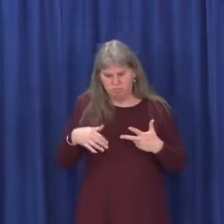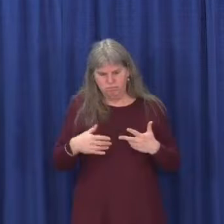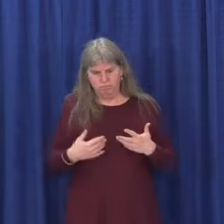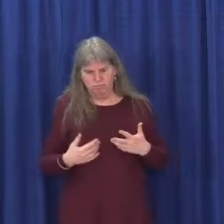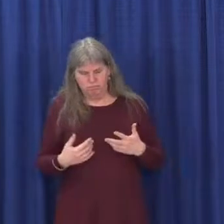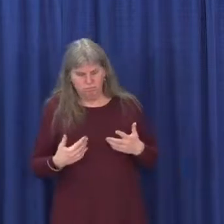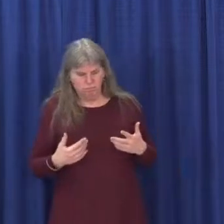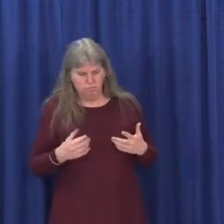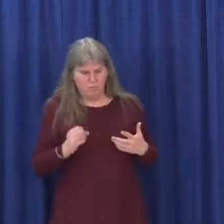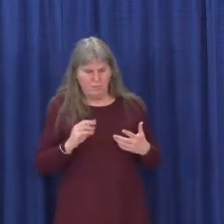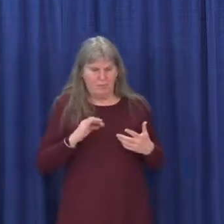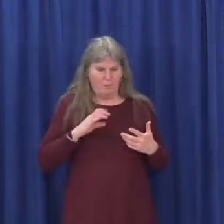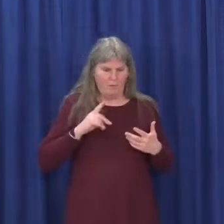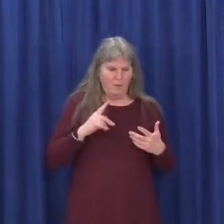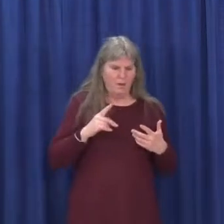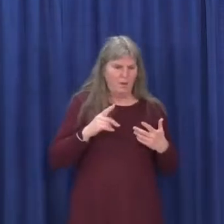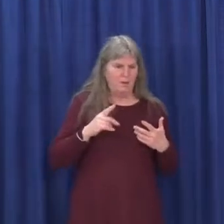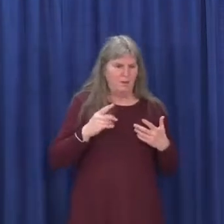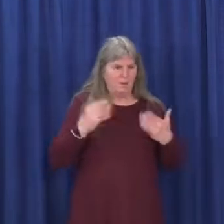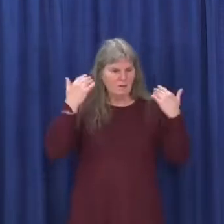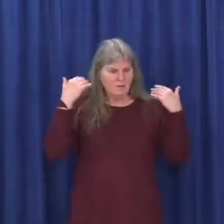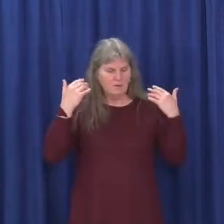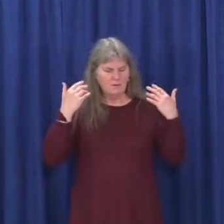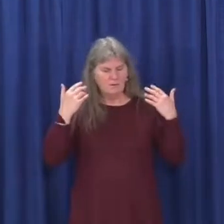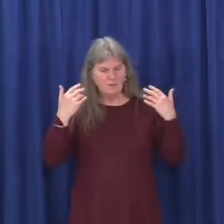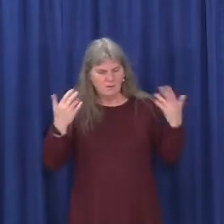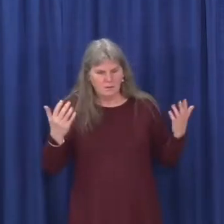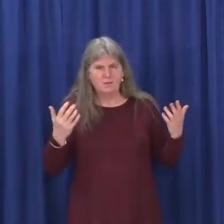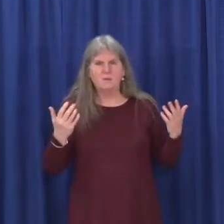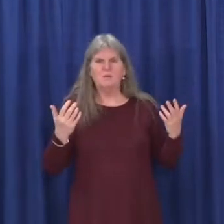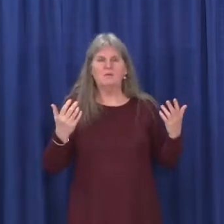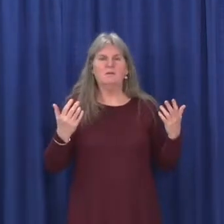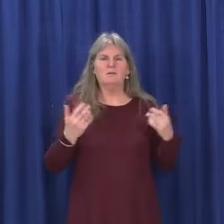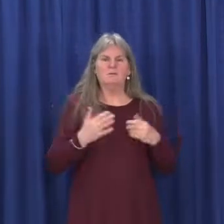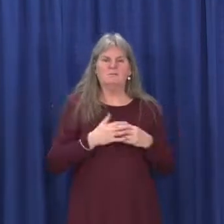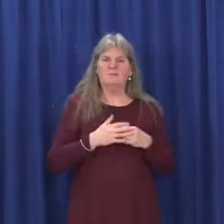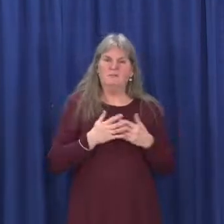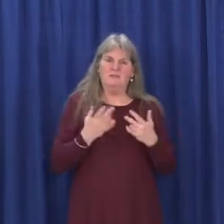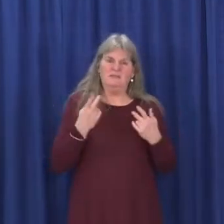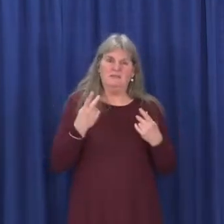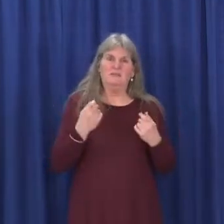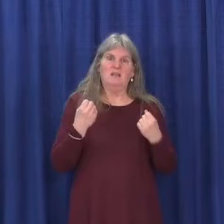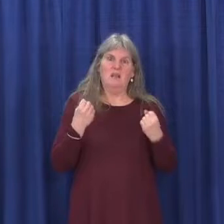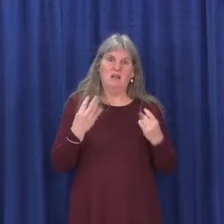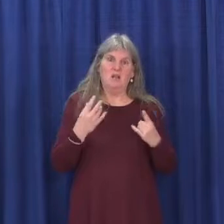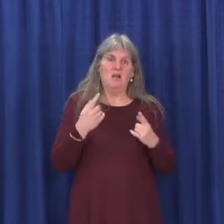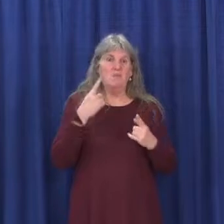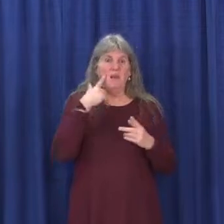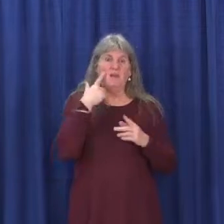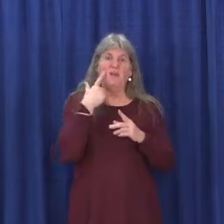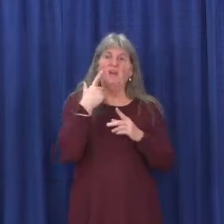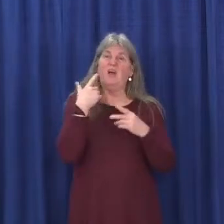where we see some of the greatest mental health impacts due to the long dark